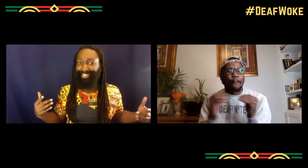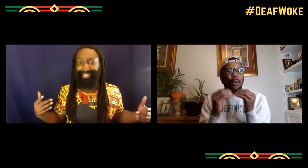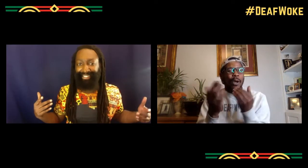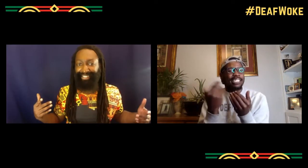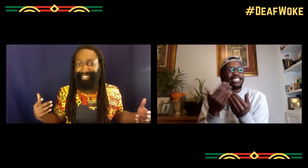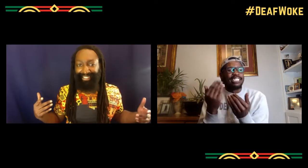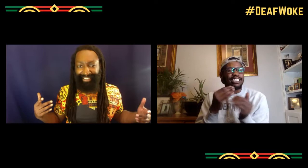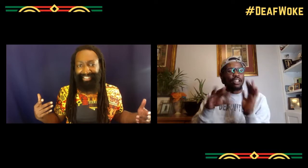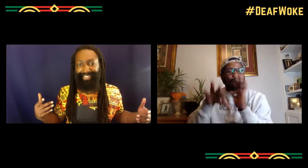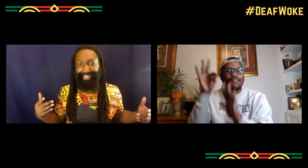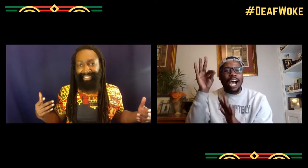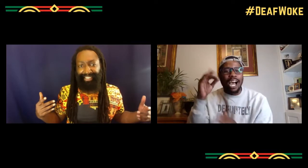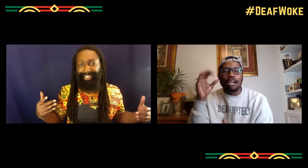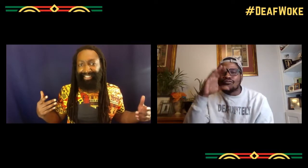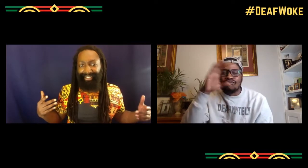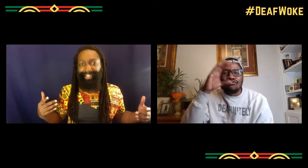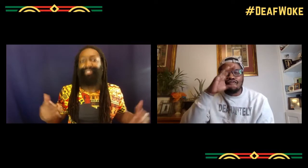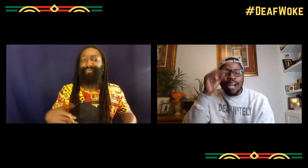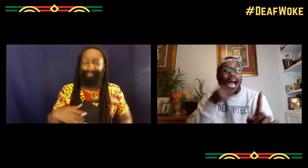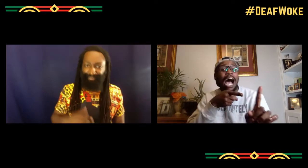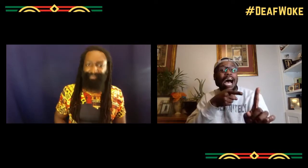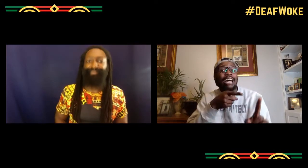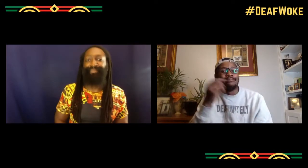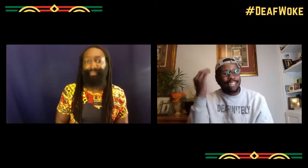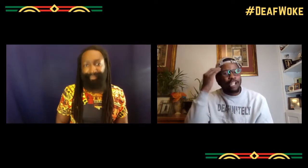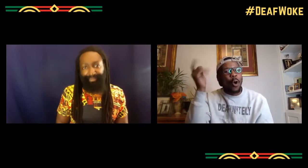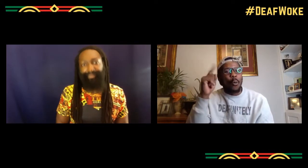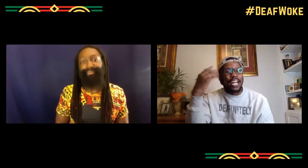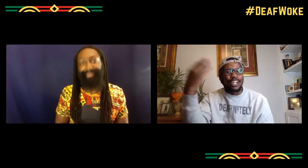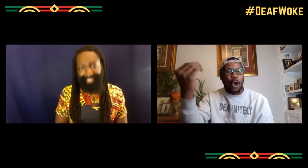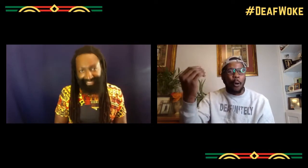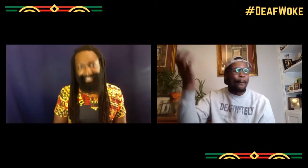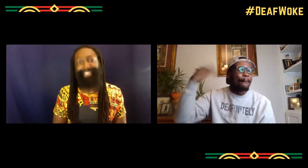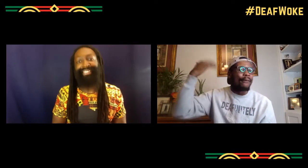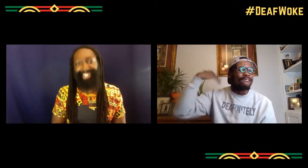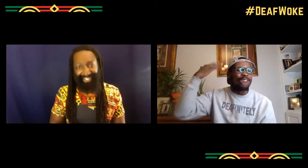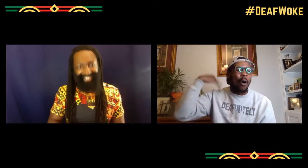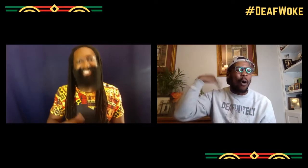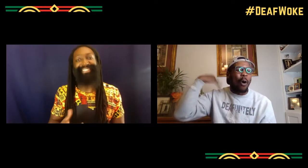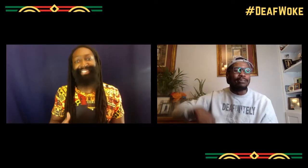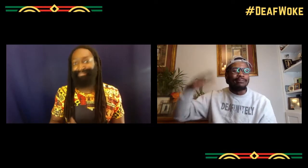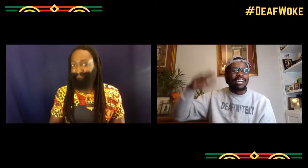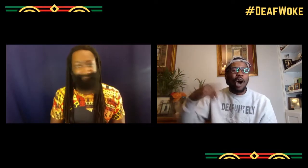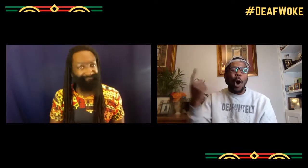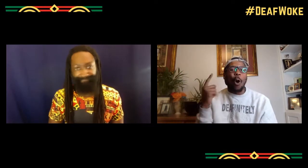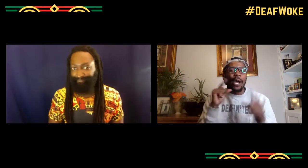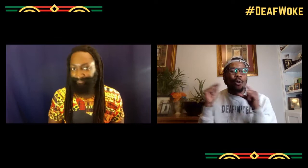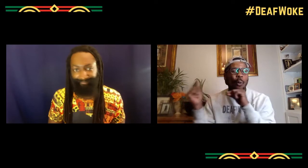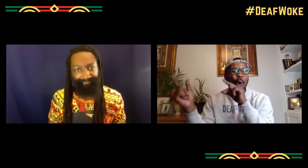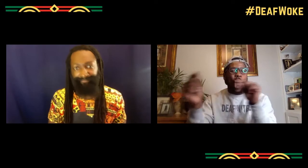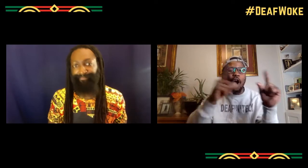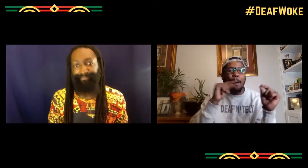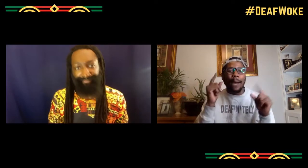You know, now we have more access. It's more, it's easier to find things. And now before, you know,